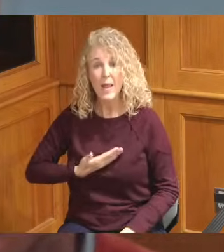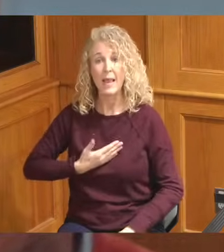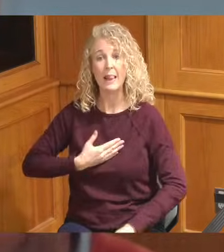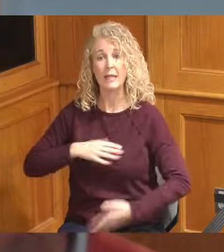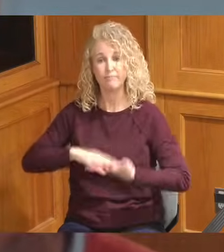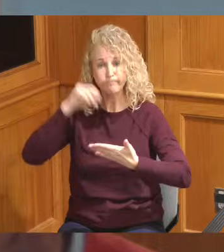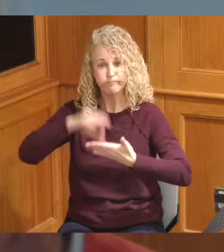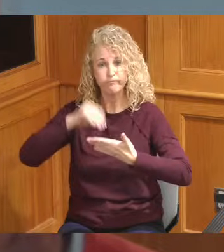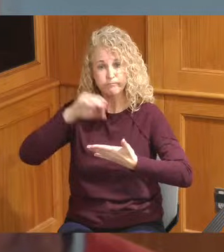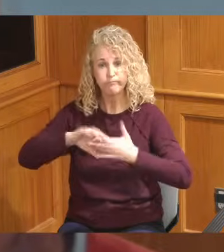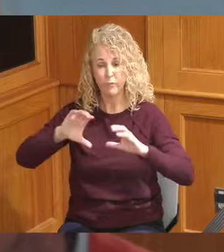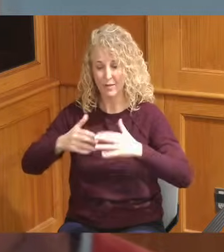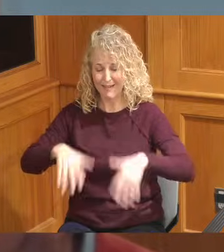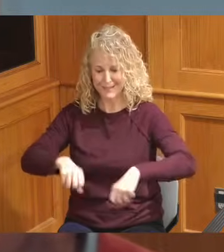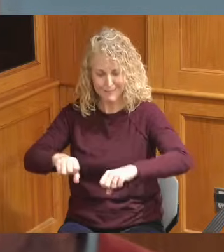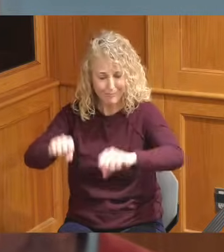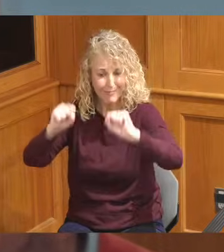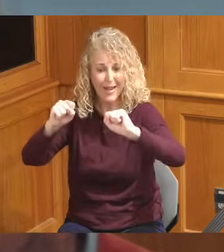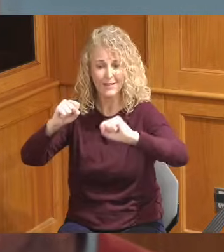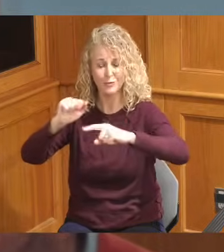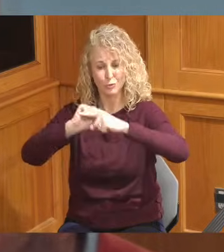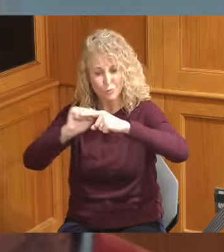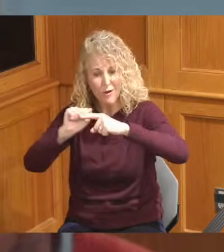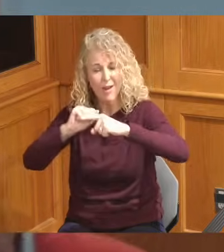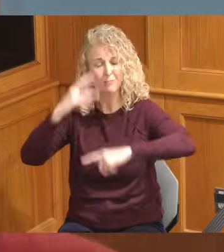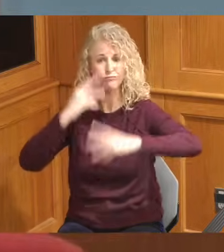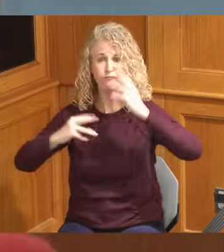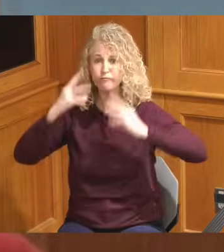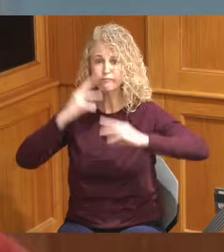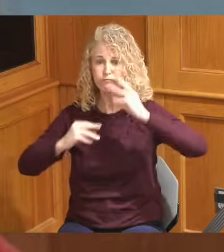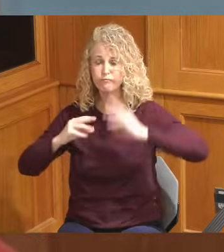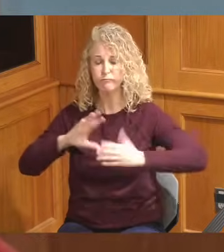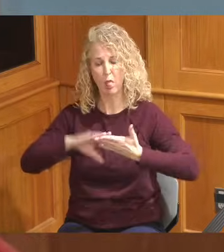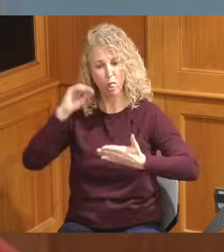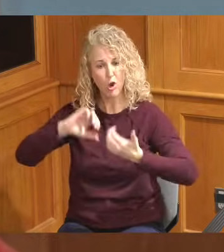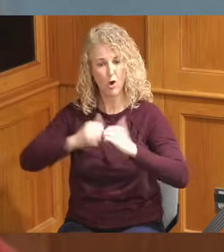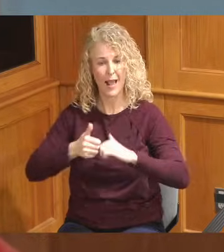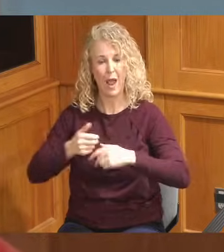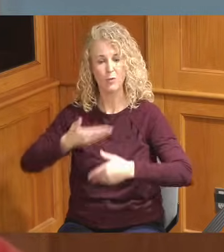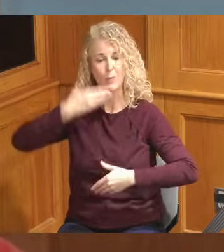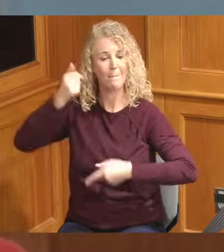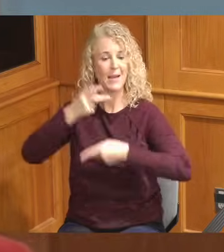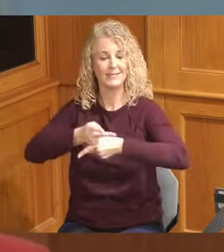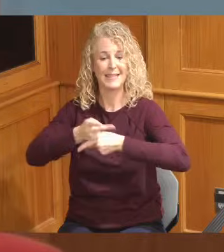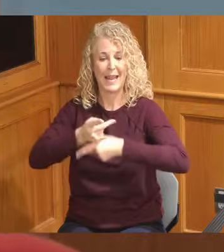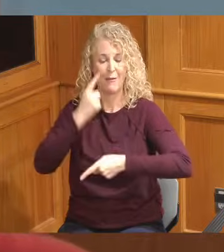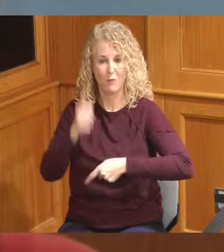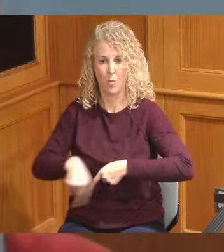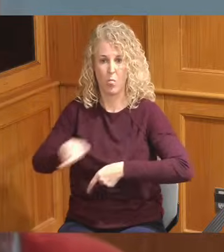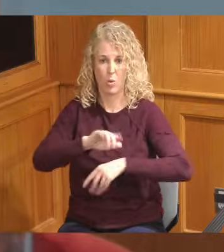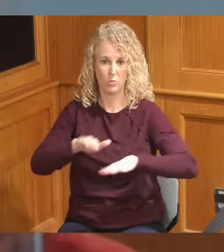that is necessary to place children with these additional challenges as well. And so it really